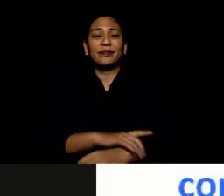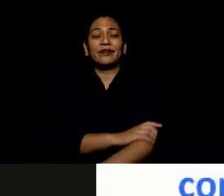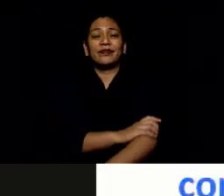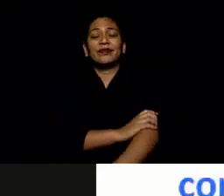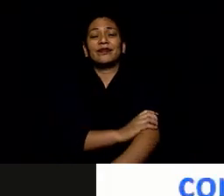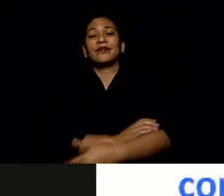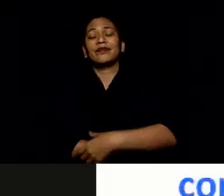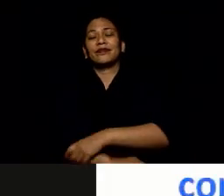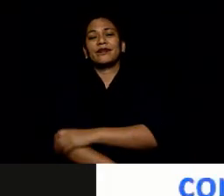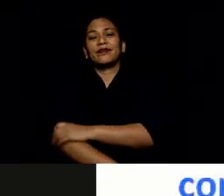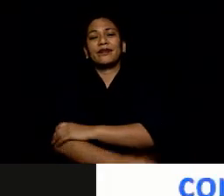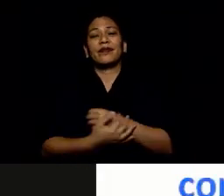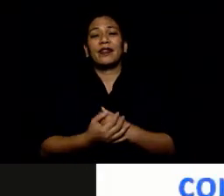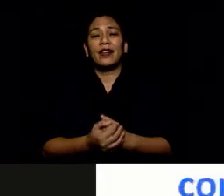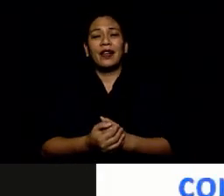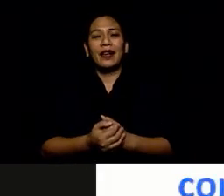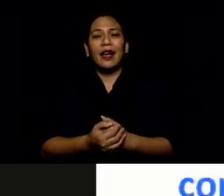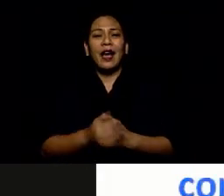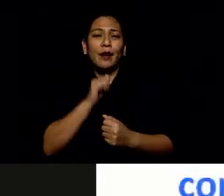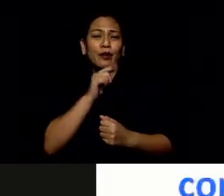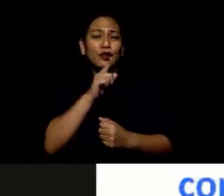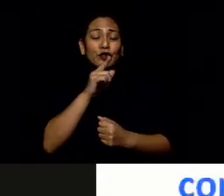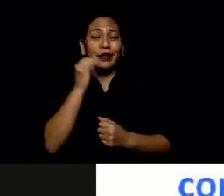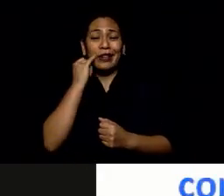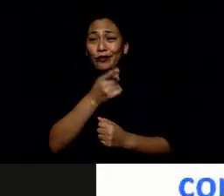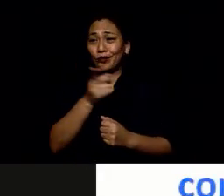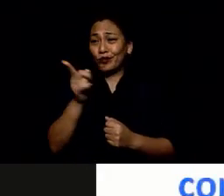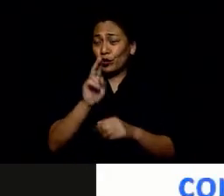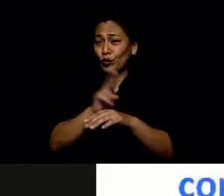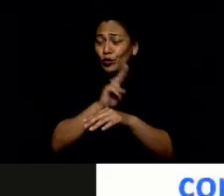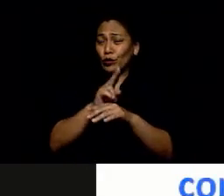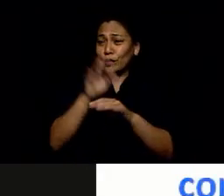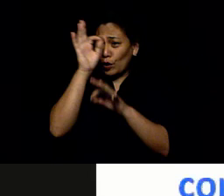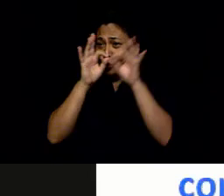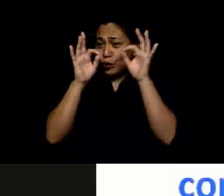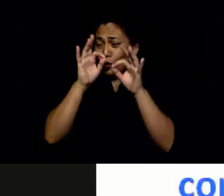And, uh, I don't know how many of you ever have used Google scholar to look up a scholarly paper.